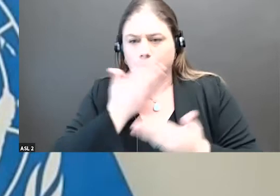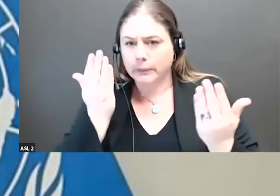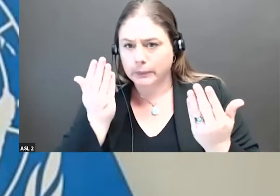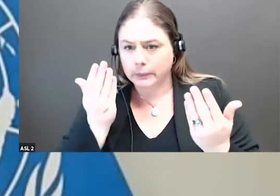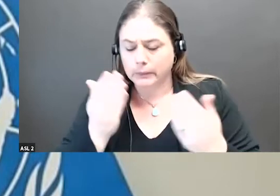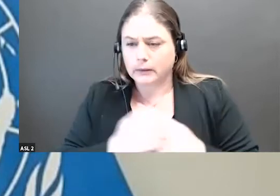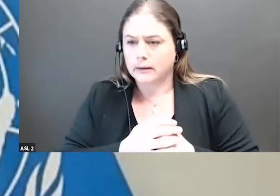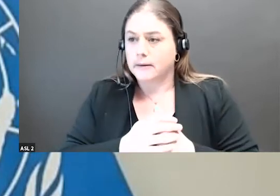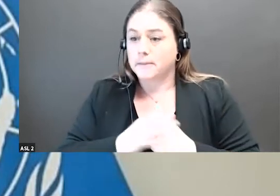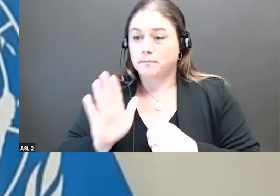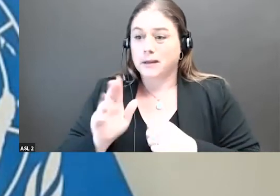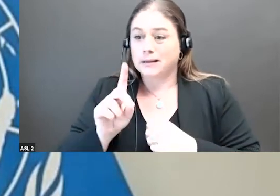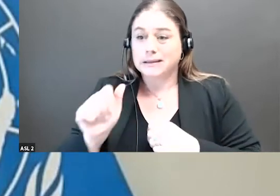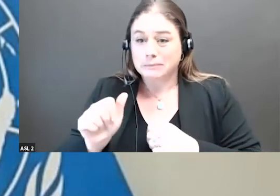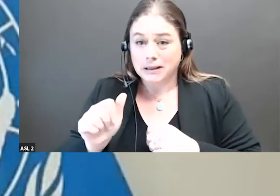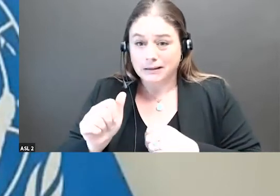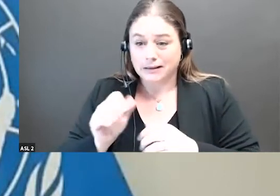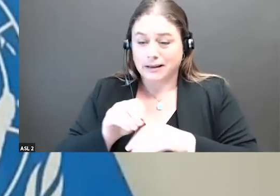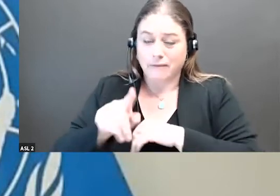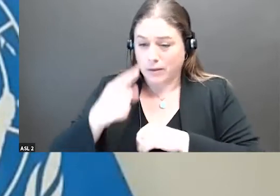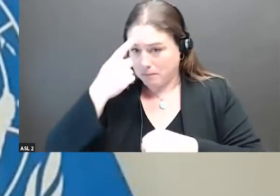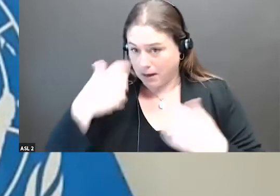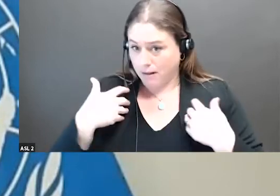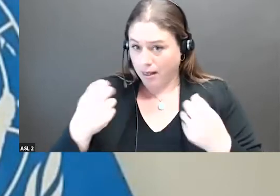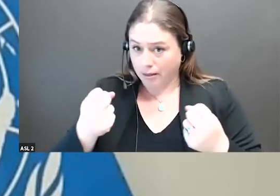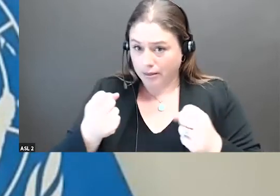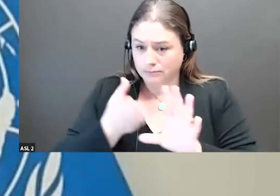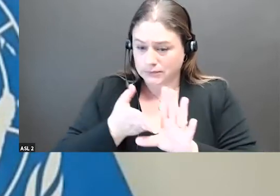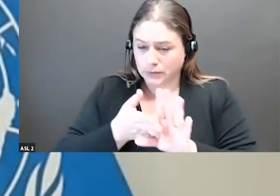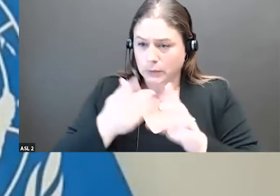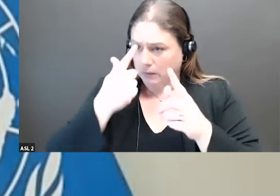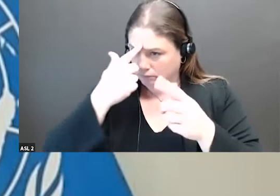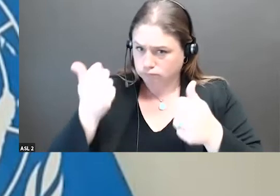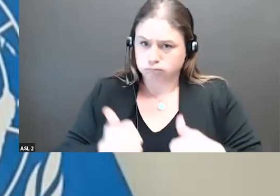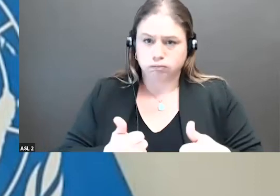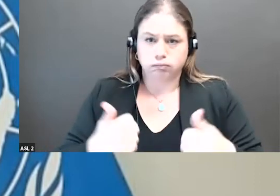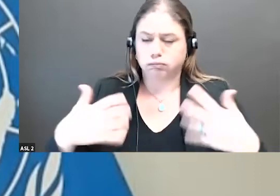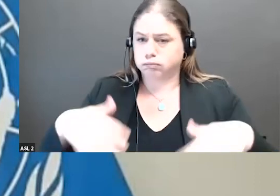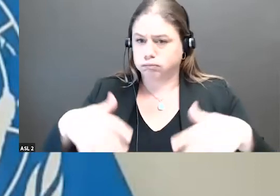their disabilities was also given very, very short shrift, often seen as a sign of personal weakness.